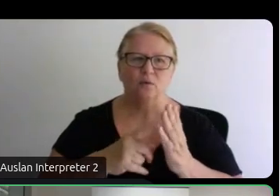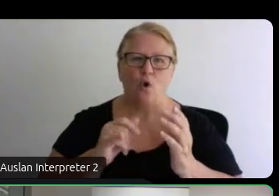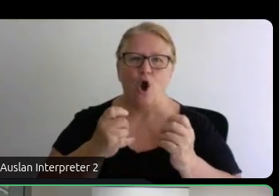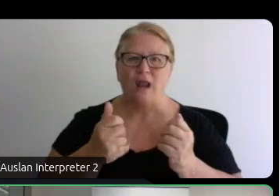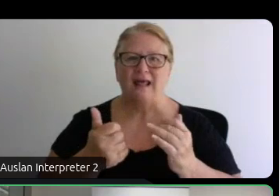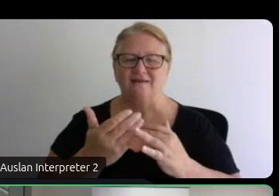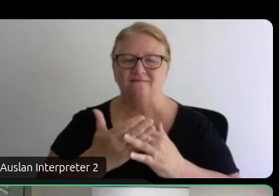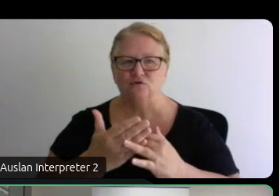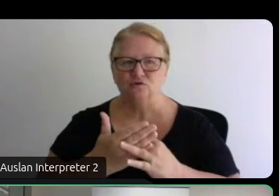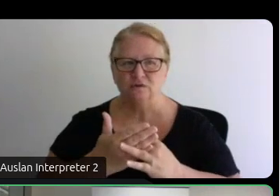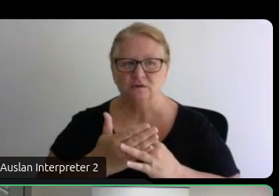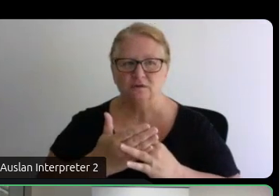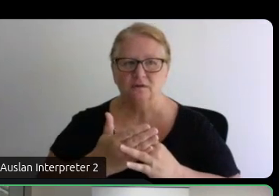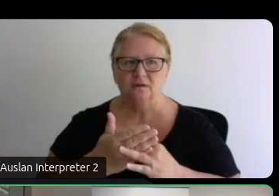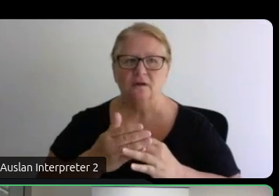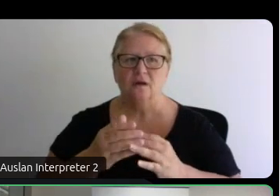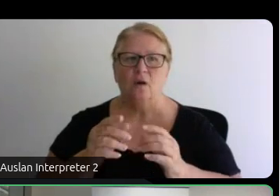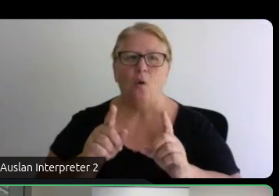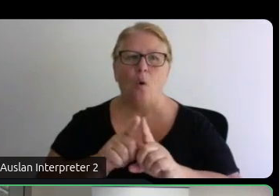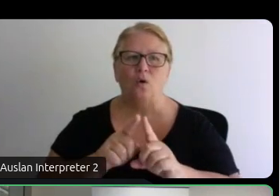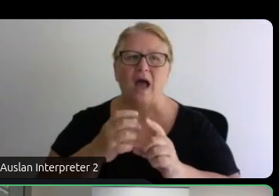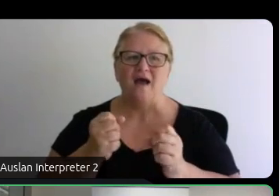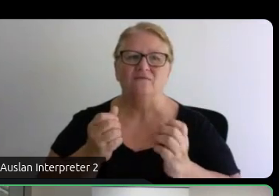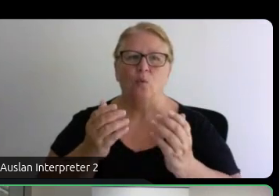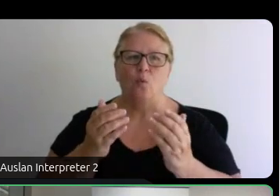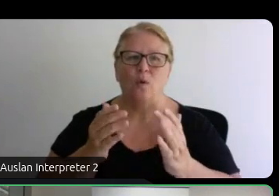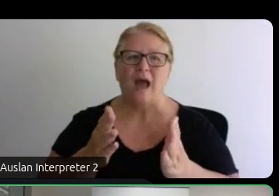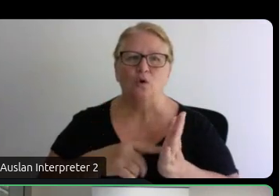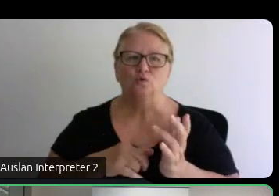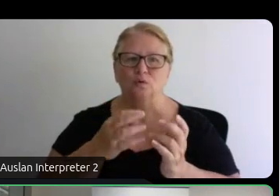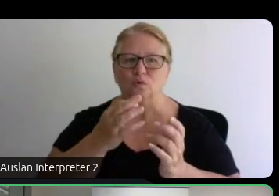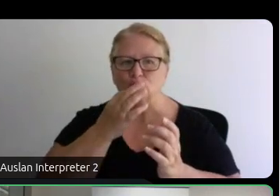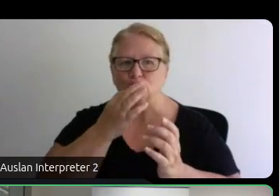Um there's also some mechanisms that you can do with that to request a variation of that notice